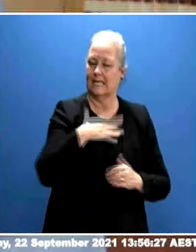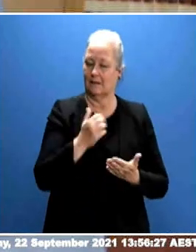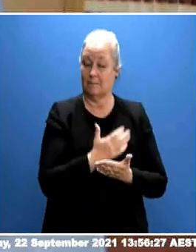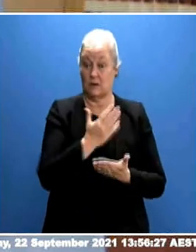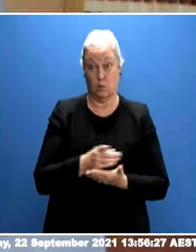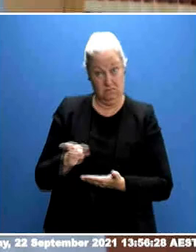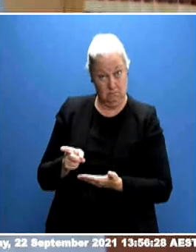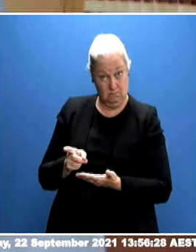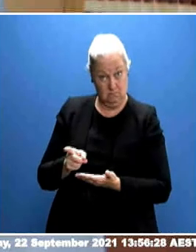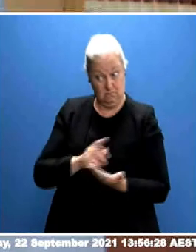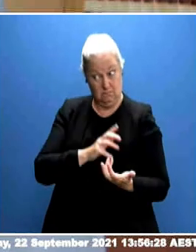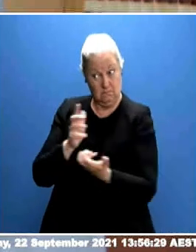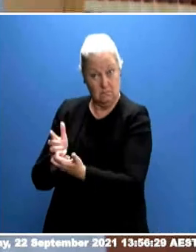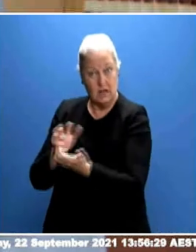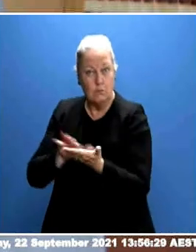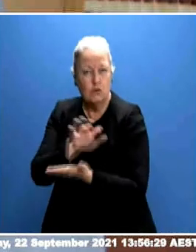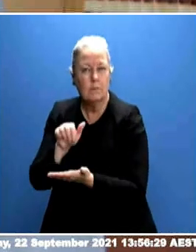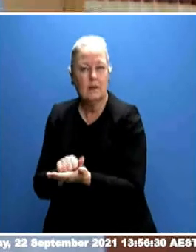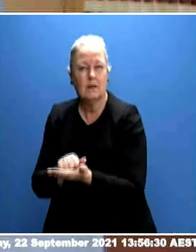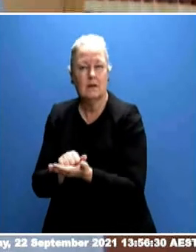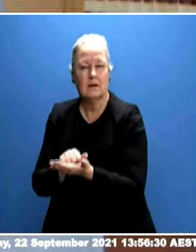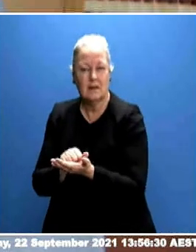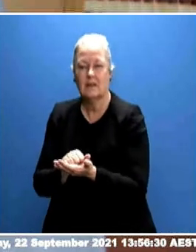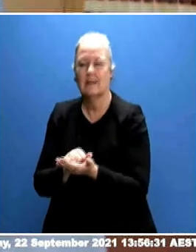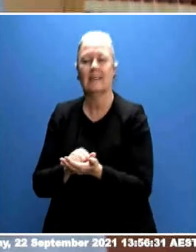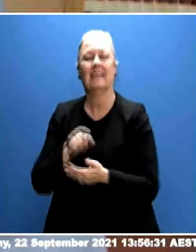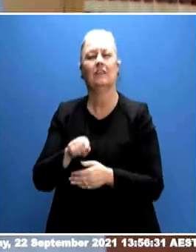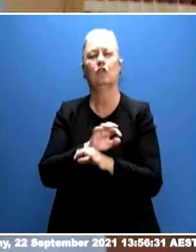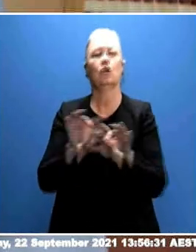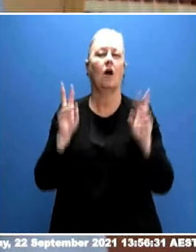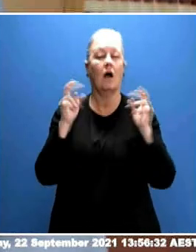making sure that this isn't about a placement option, this is really about